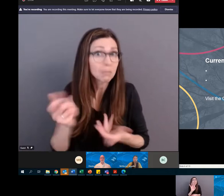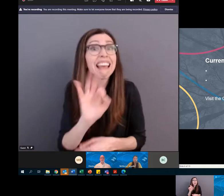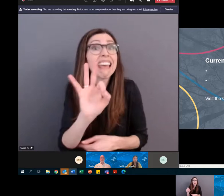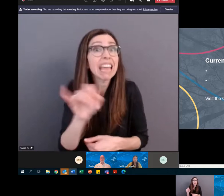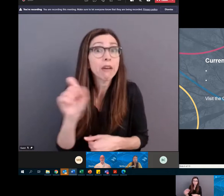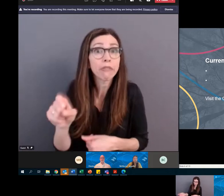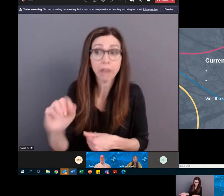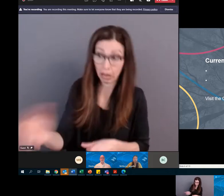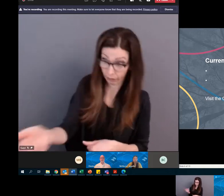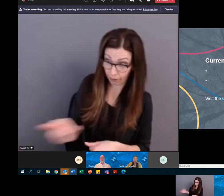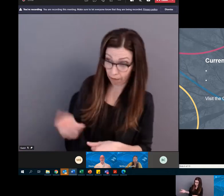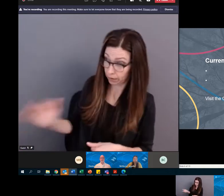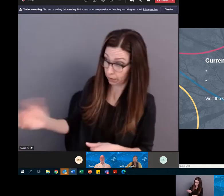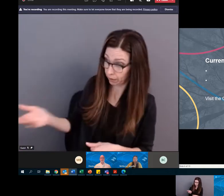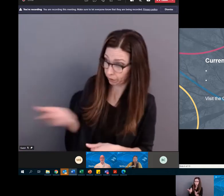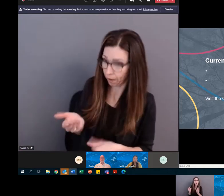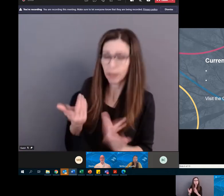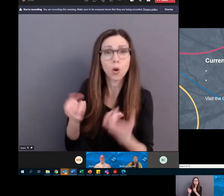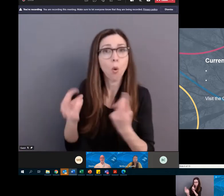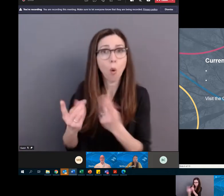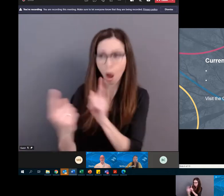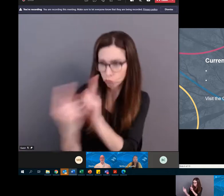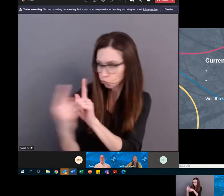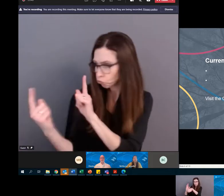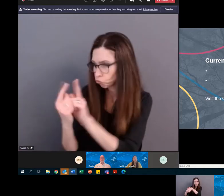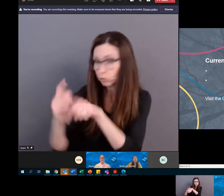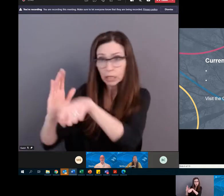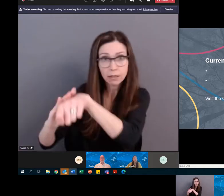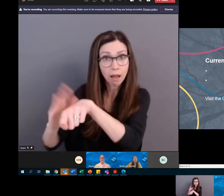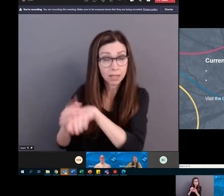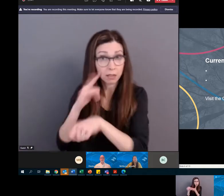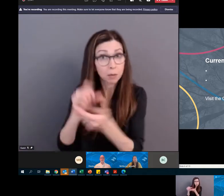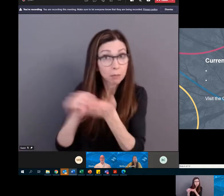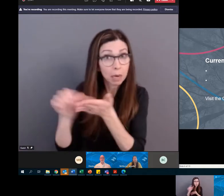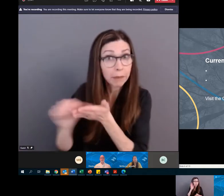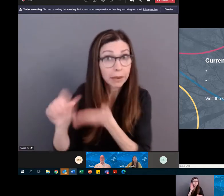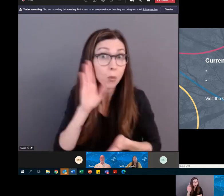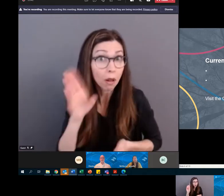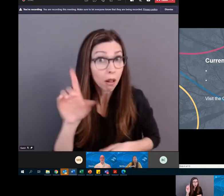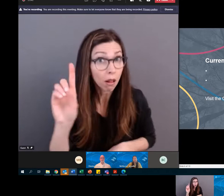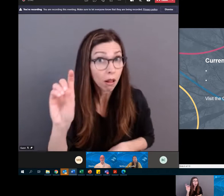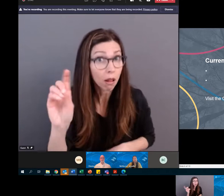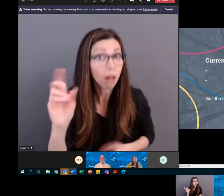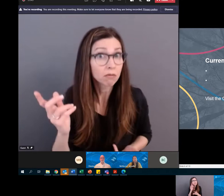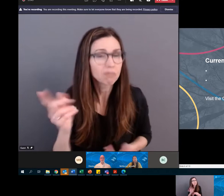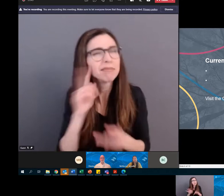consultants for their work? This also applies to any project